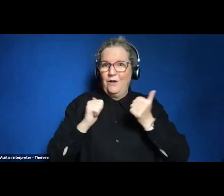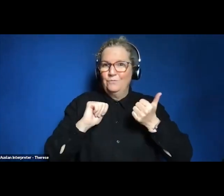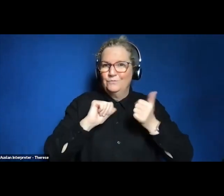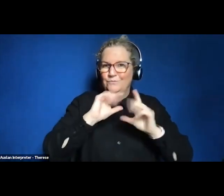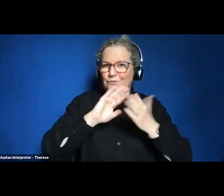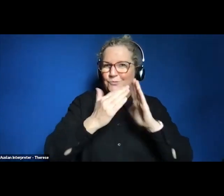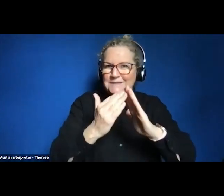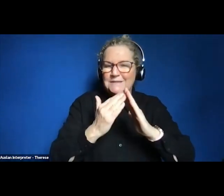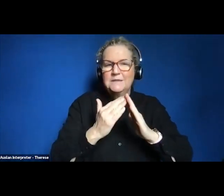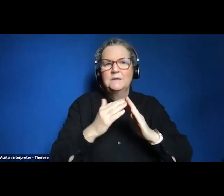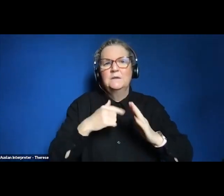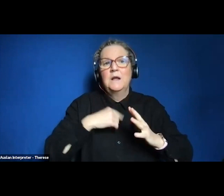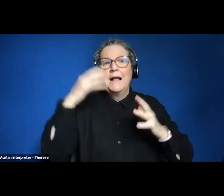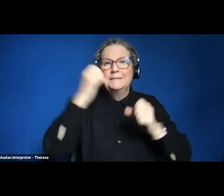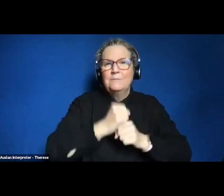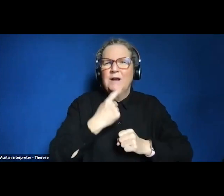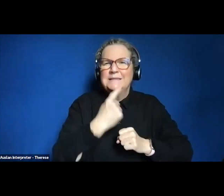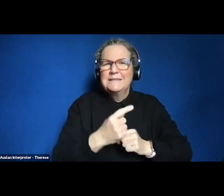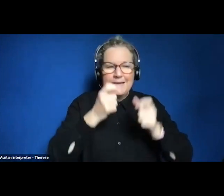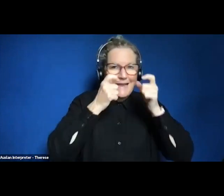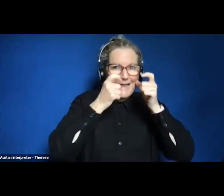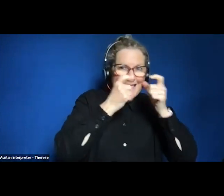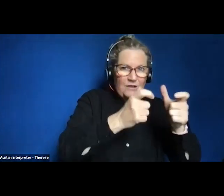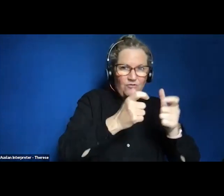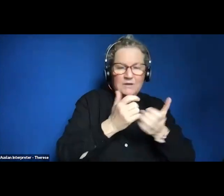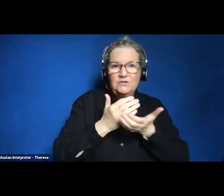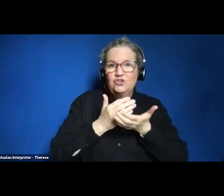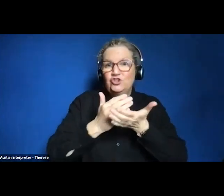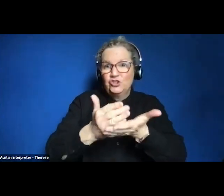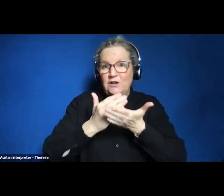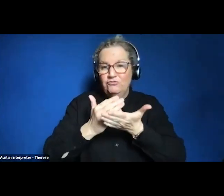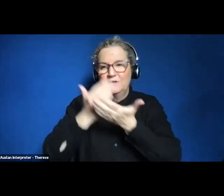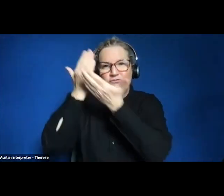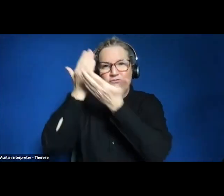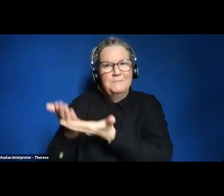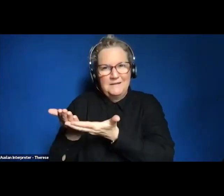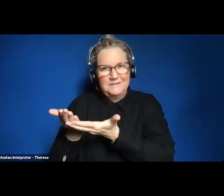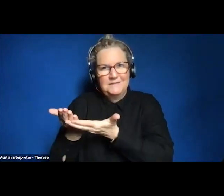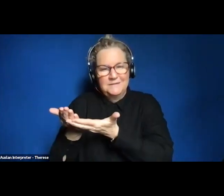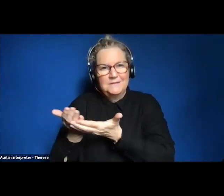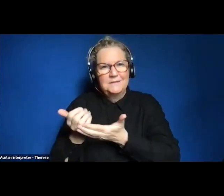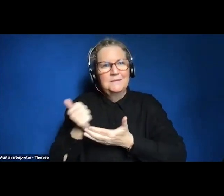I summarize this as caring, sharing and respect. So an Indigenous culture of inclusion.